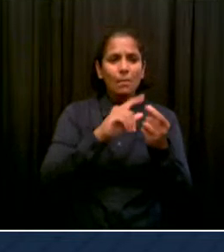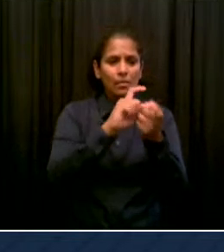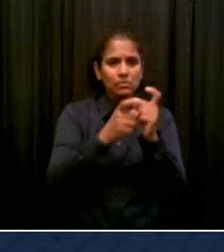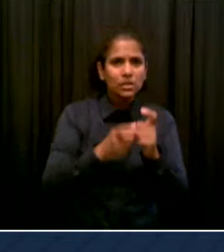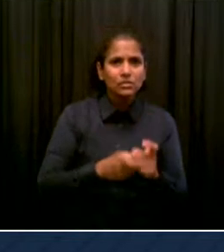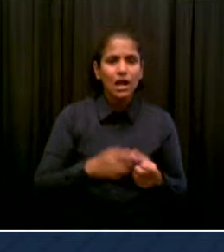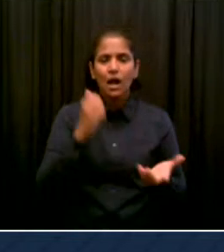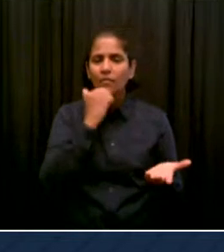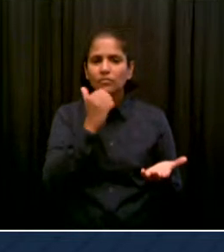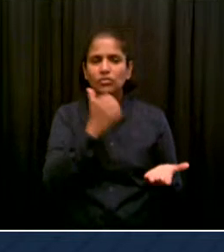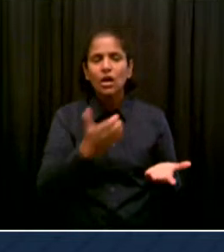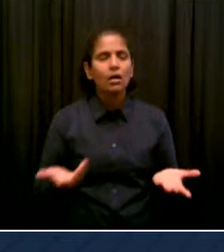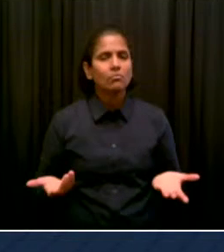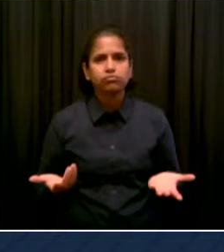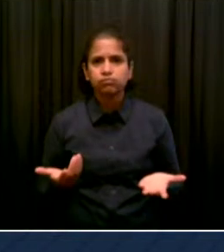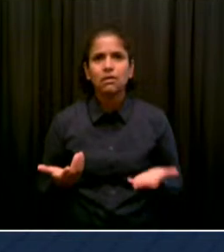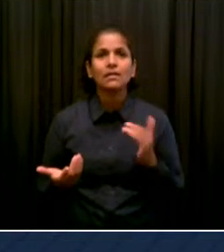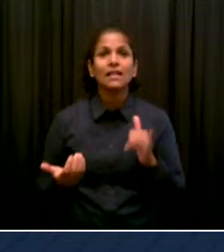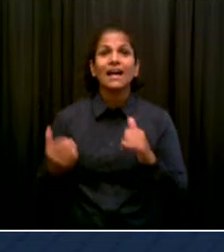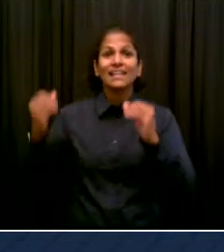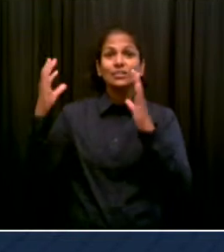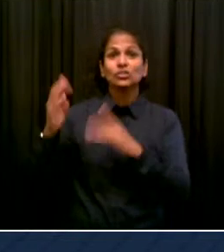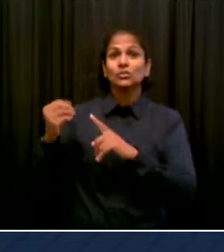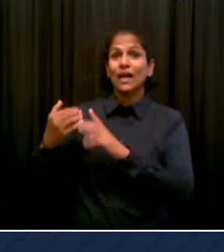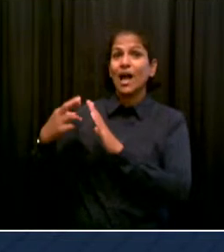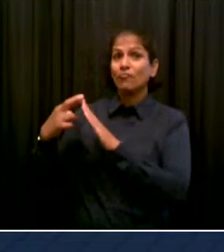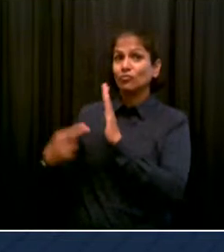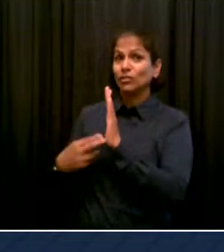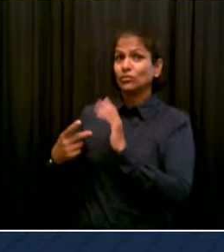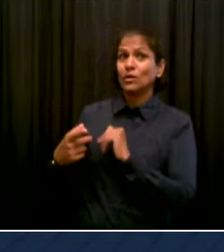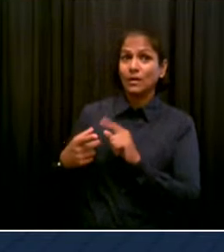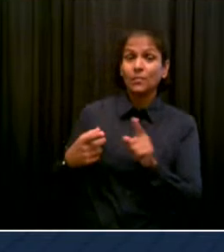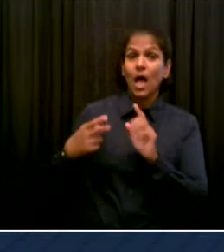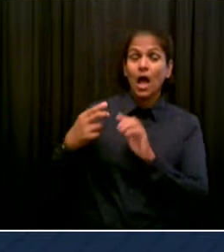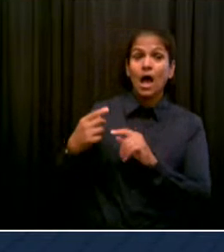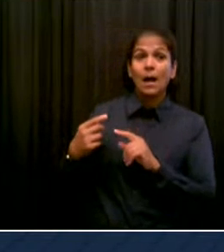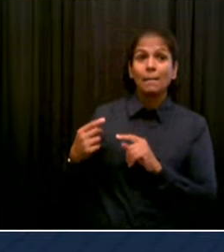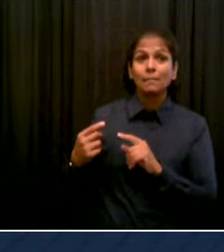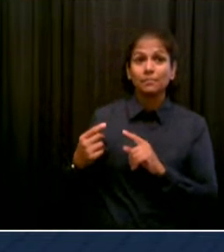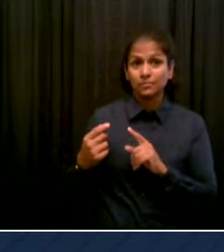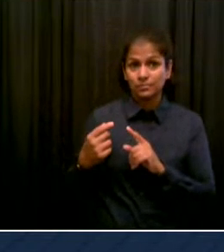THE NUMBER IS GROWING EVERY SINGLE DAY. MORE STUDENTS ARE